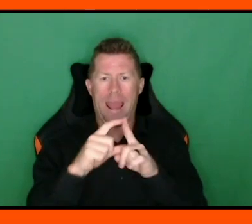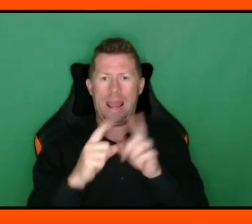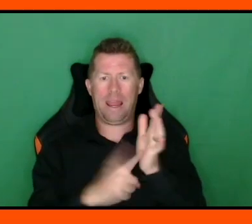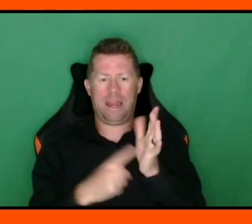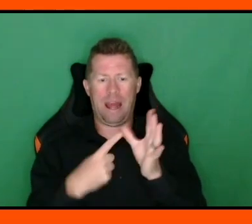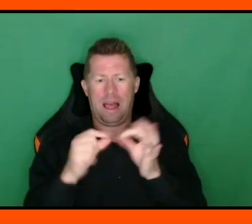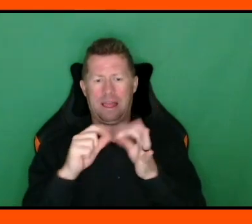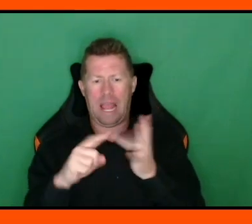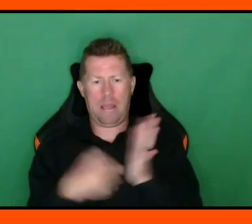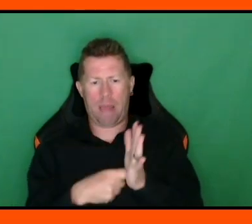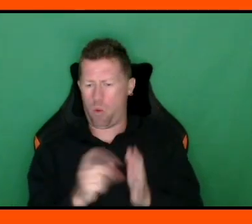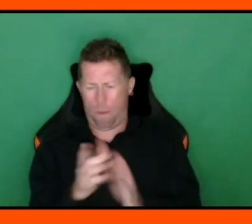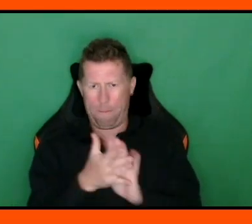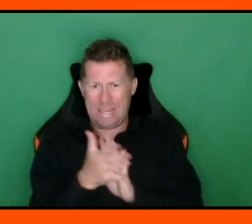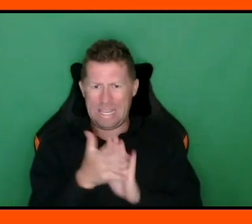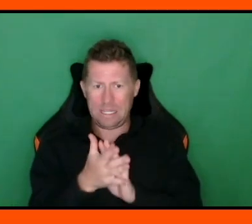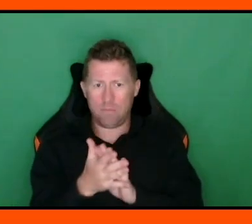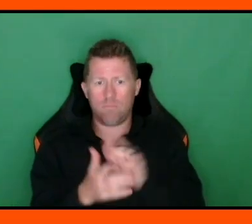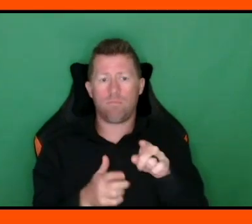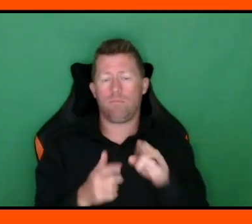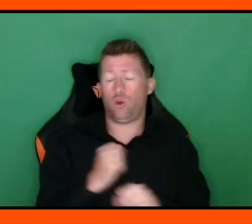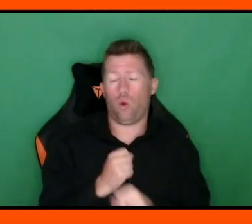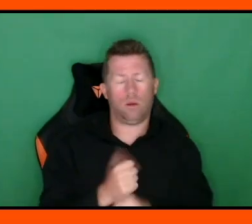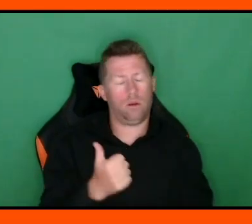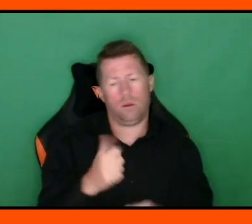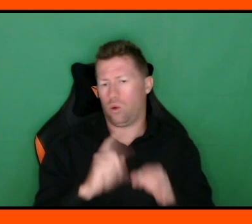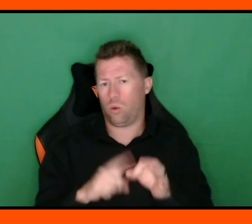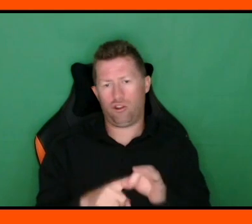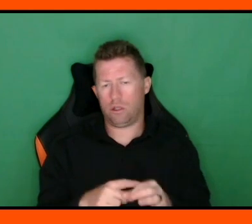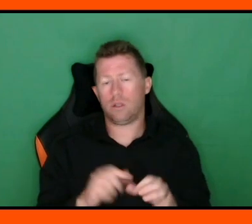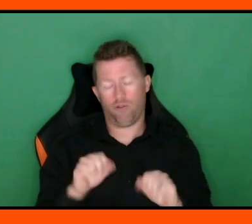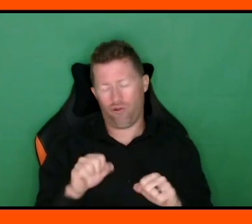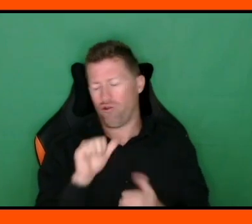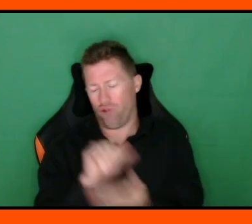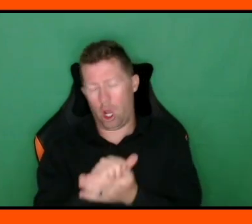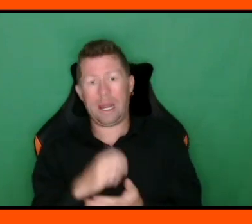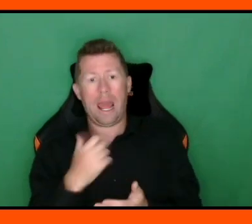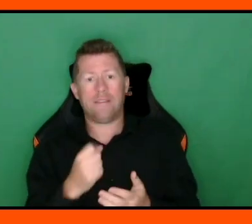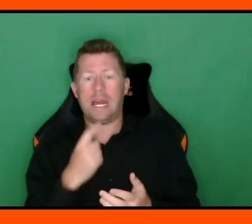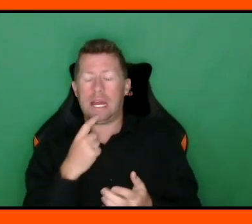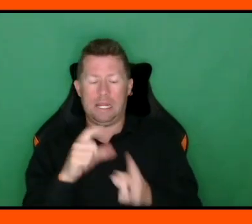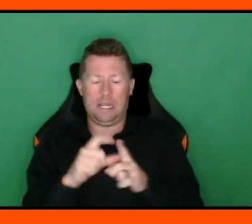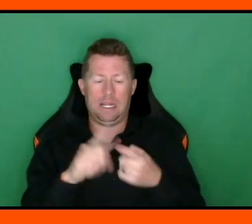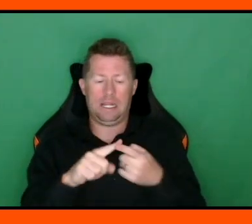Very good question and there are a lot of them. You can find out definitions that we use in the Census